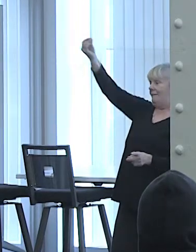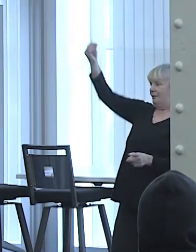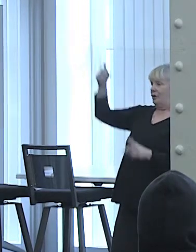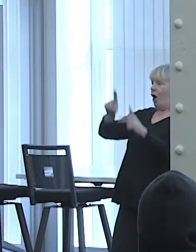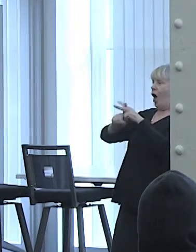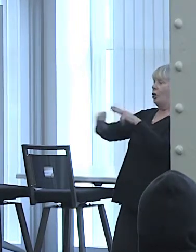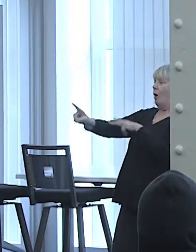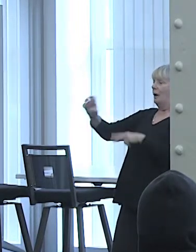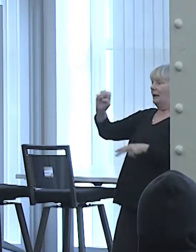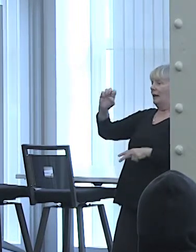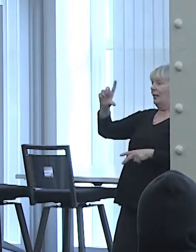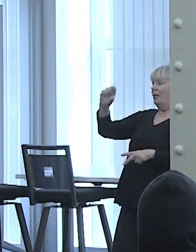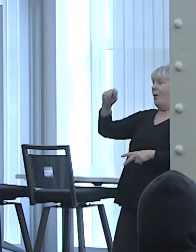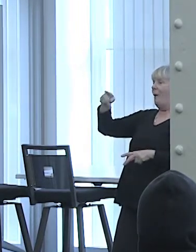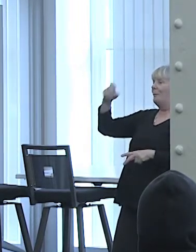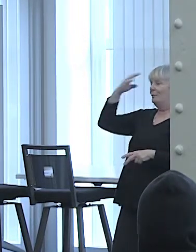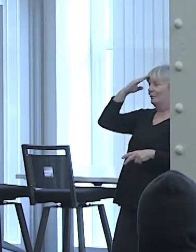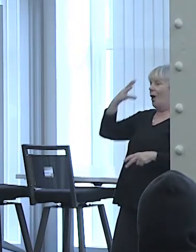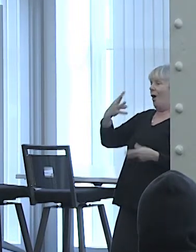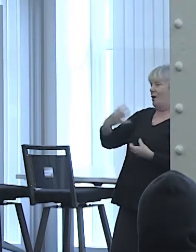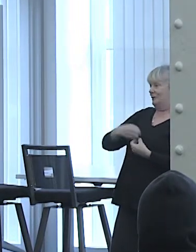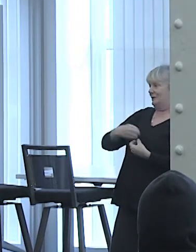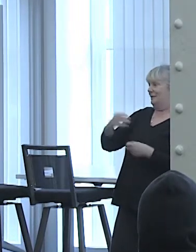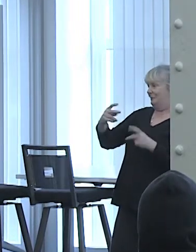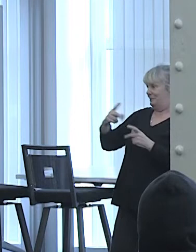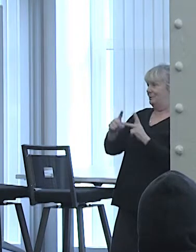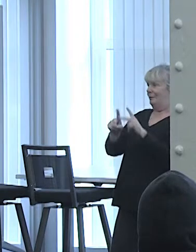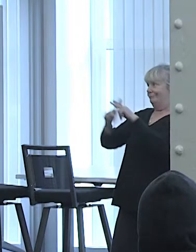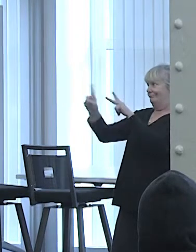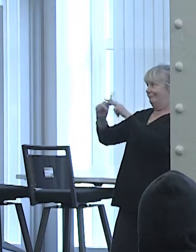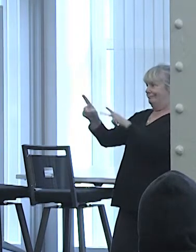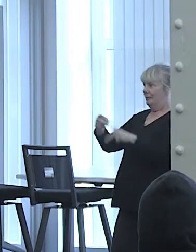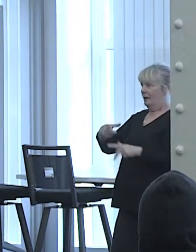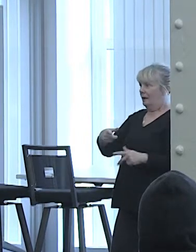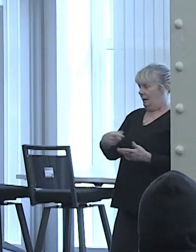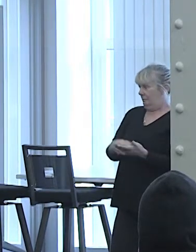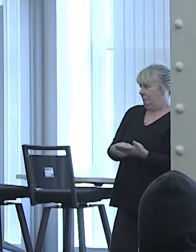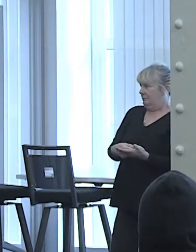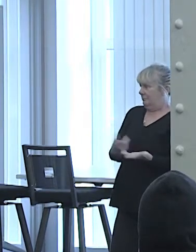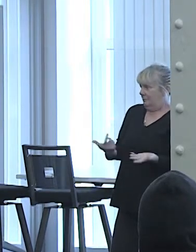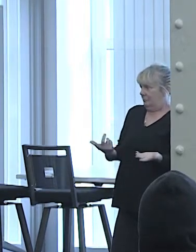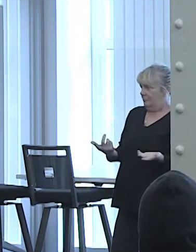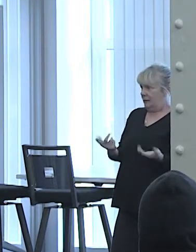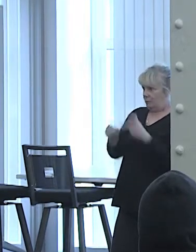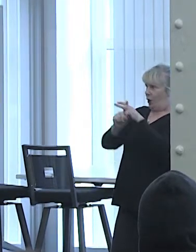as he had done many times before. Of course this is not questioned in the narrative. He was eloping and so of course he had to be